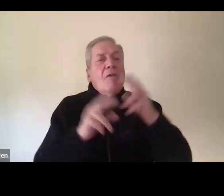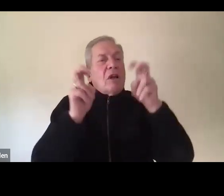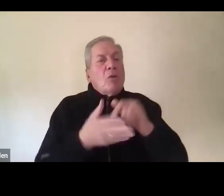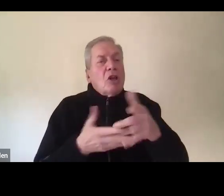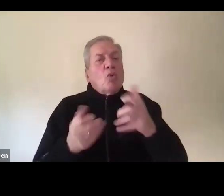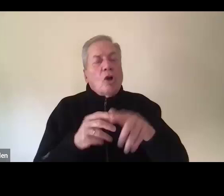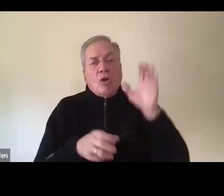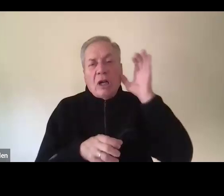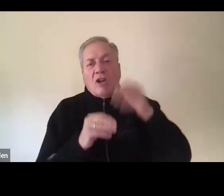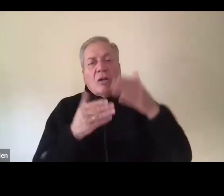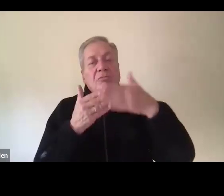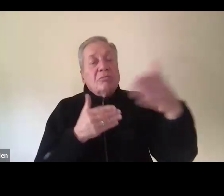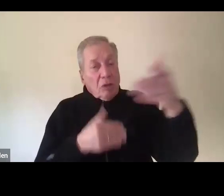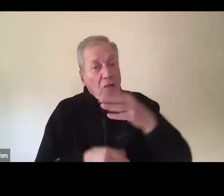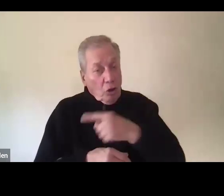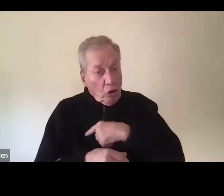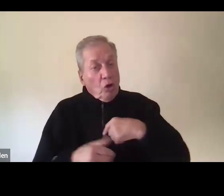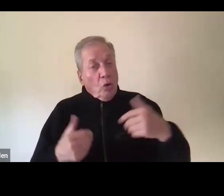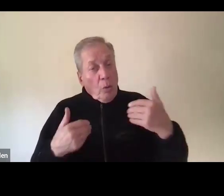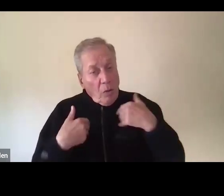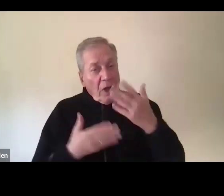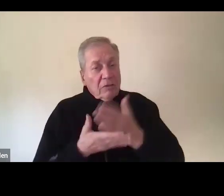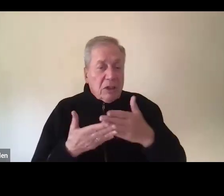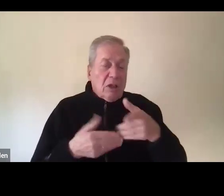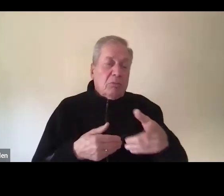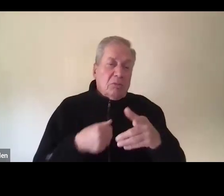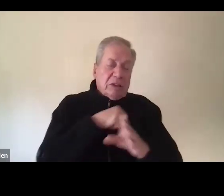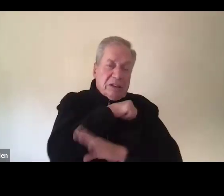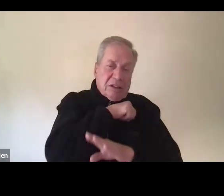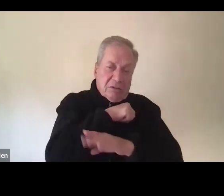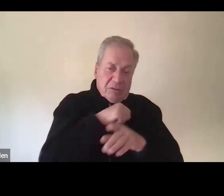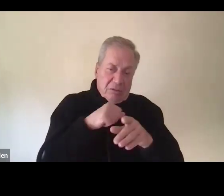hear about. We have similar sessions in the fall and in the spring,